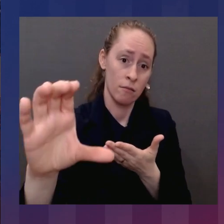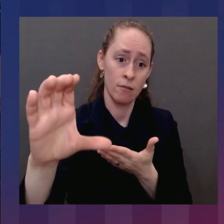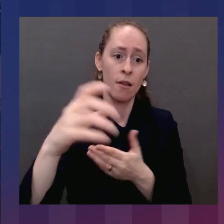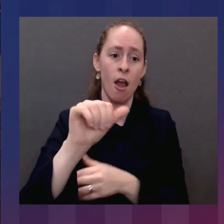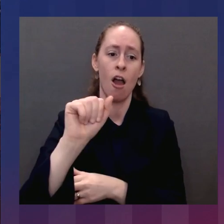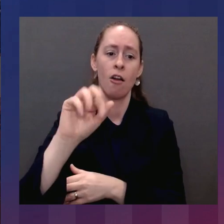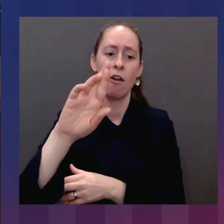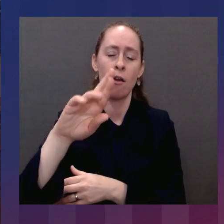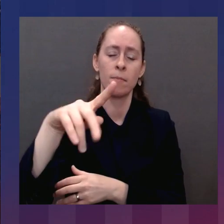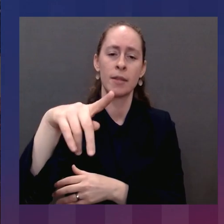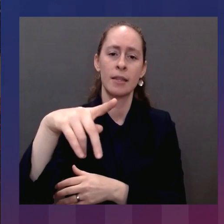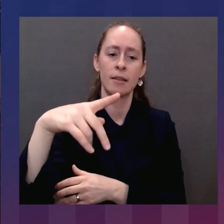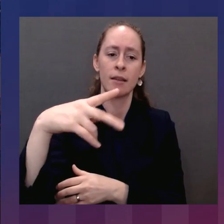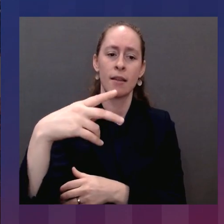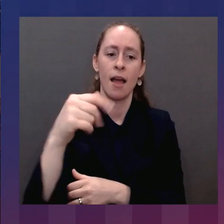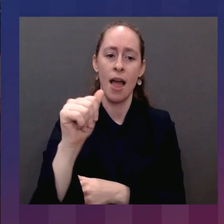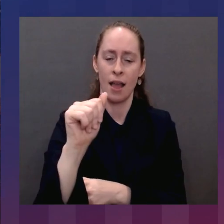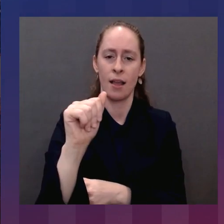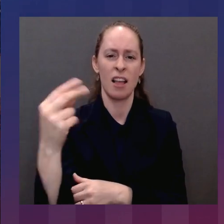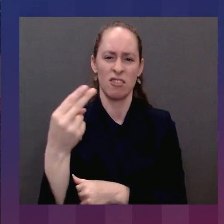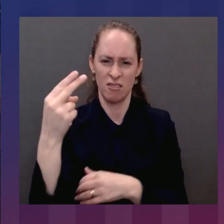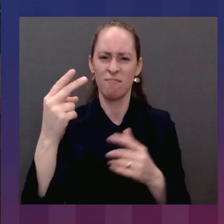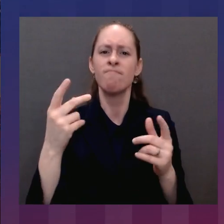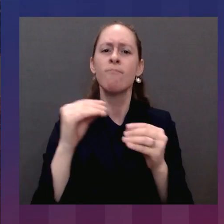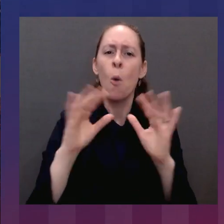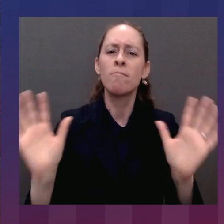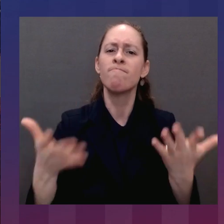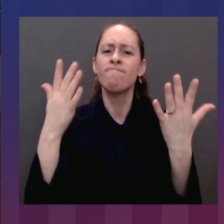Agency for Health. It's patterned after DARPA --